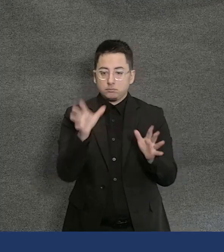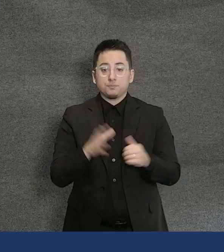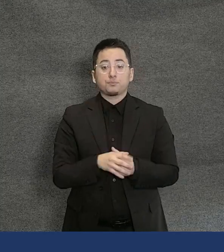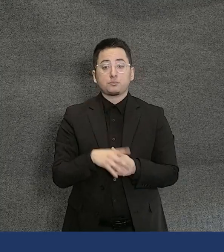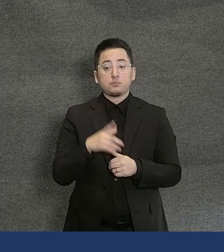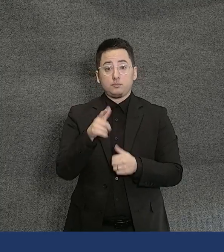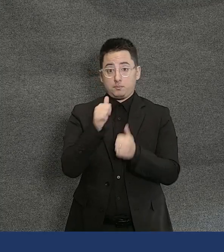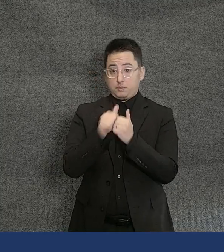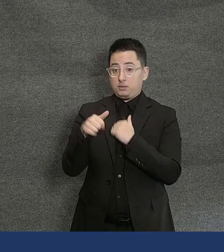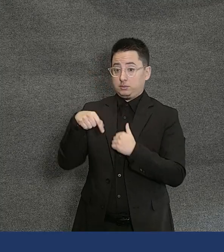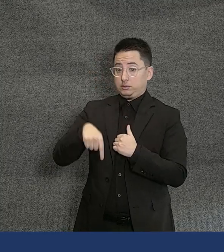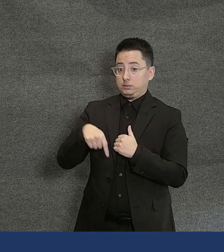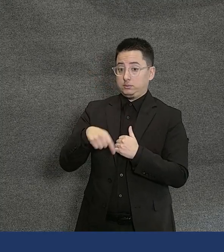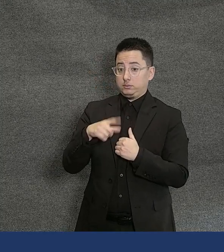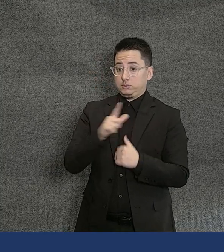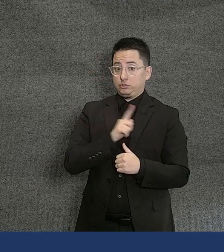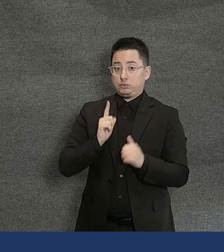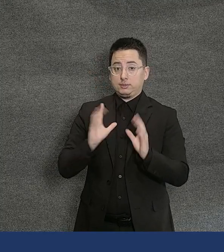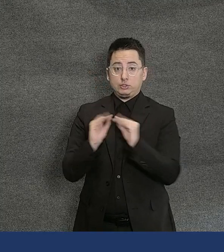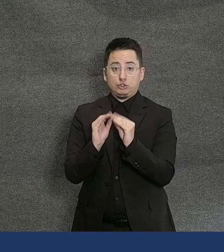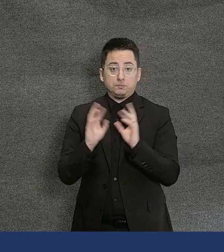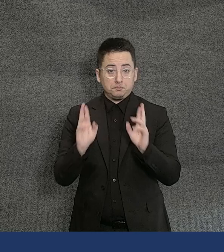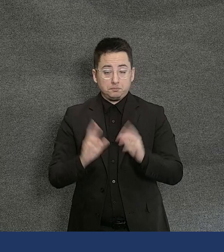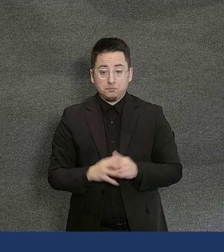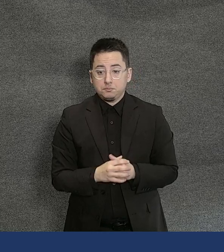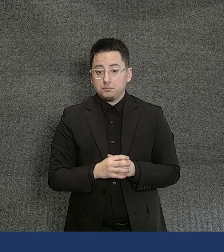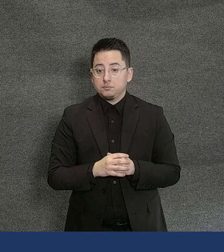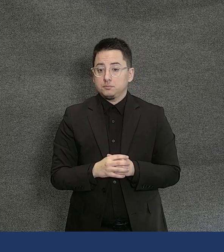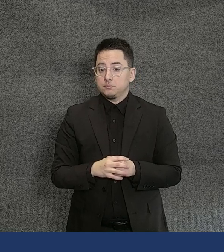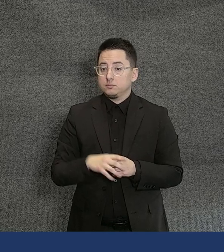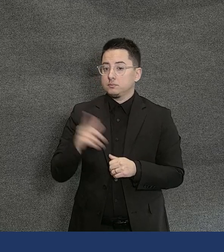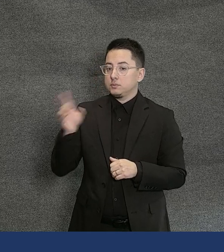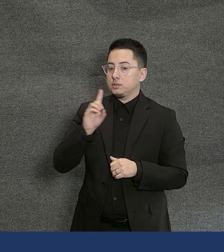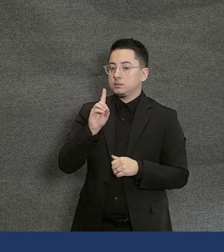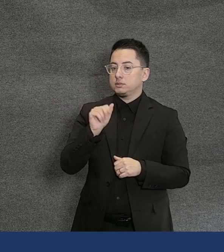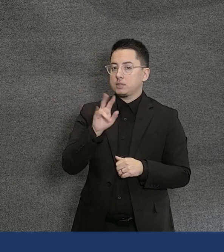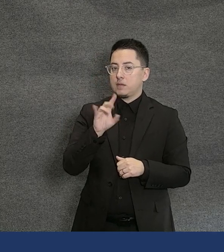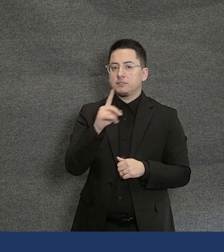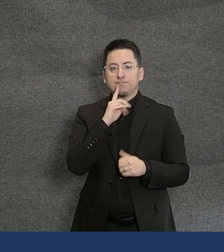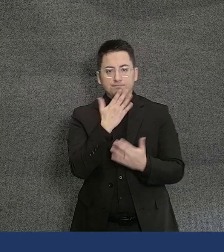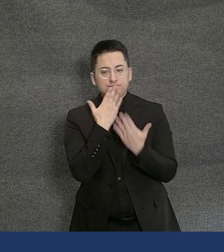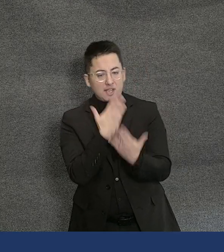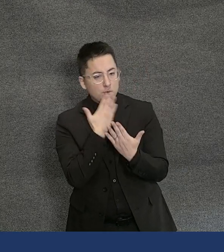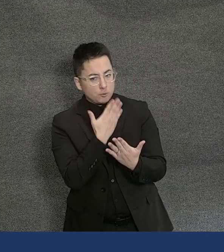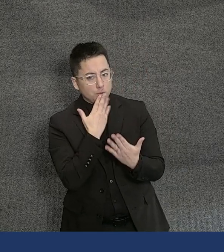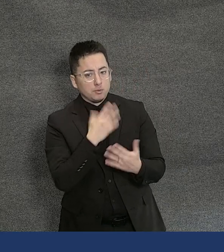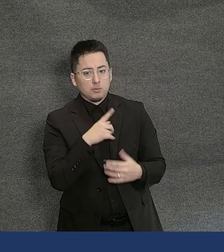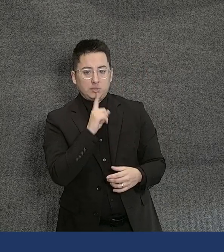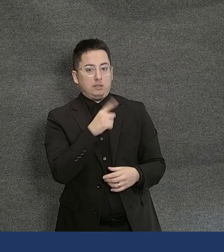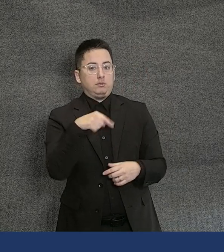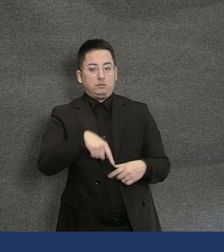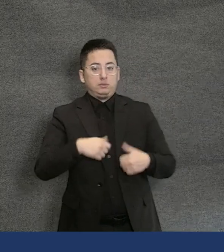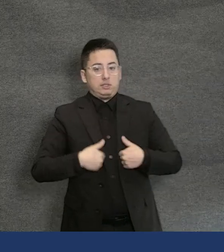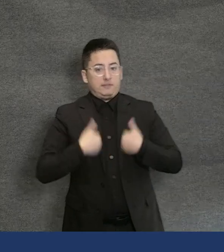Thank you all. So, clearly, it has the potential of being a life or death situation. We've already heard two stories.